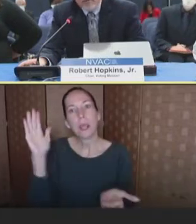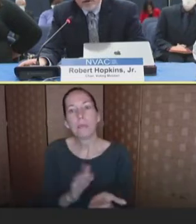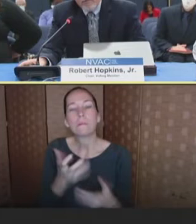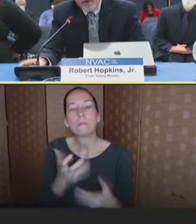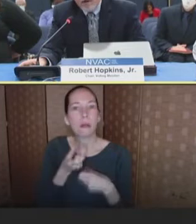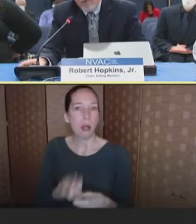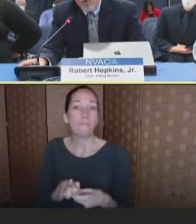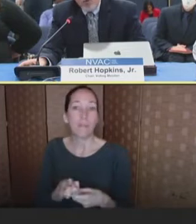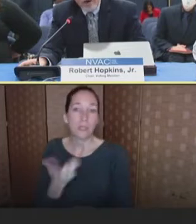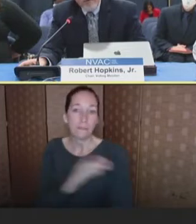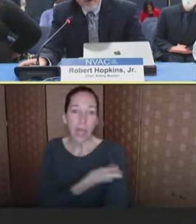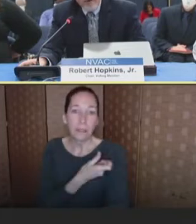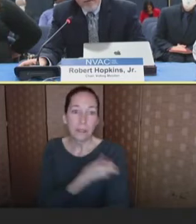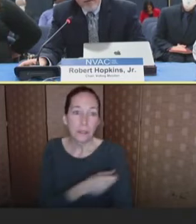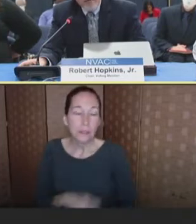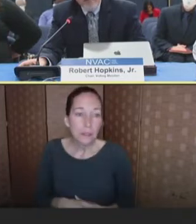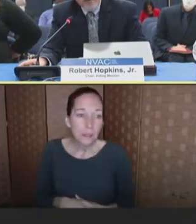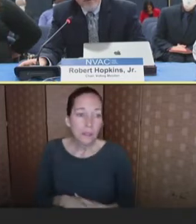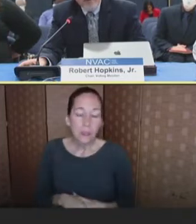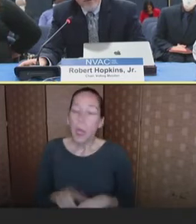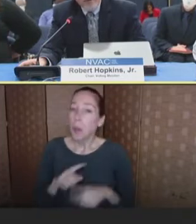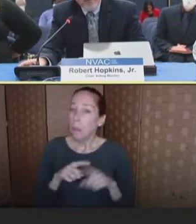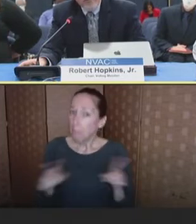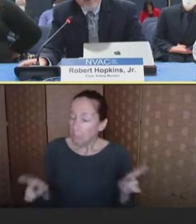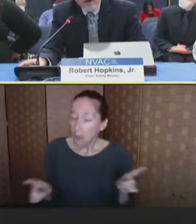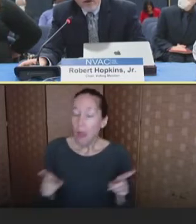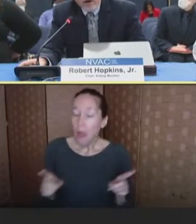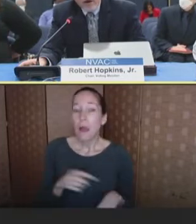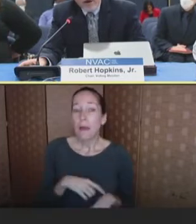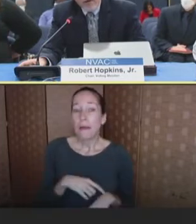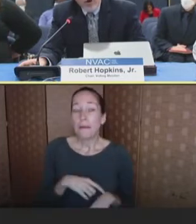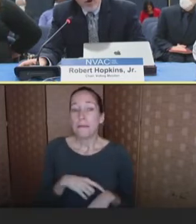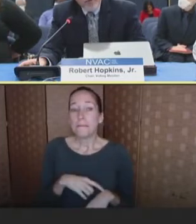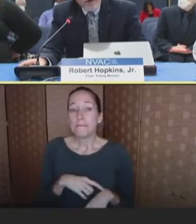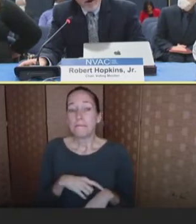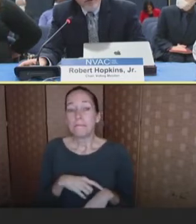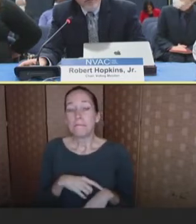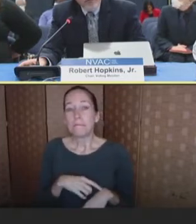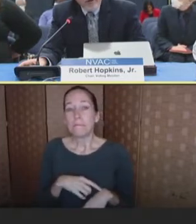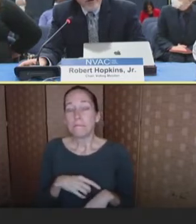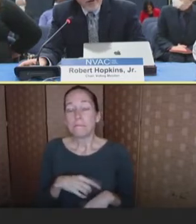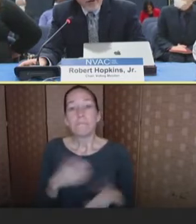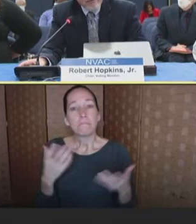But it's become more and more evident how much of this is gone beyond just the internet,